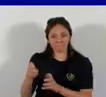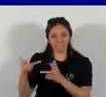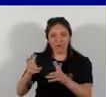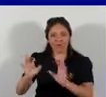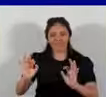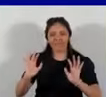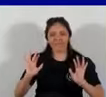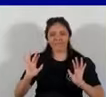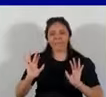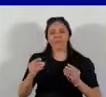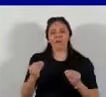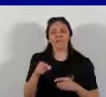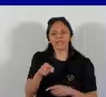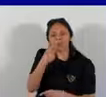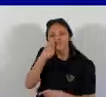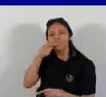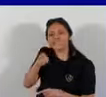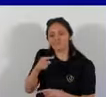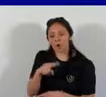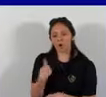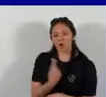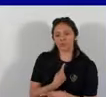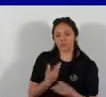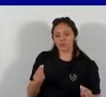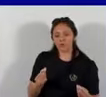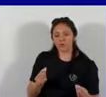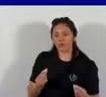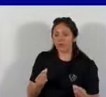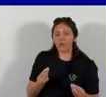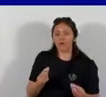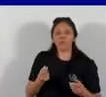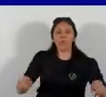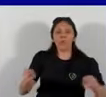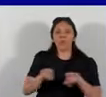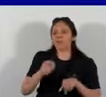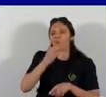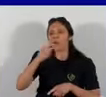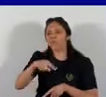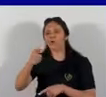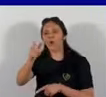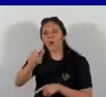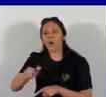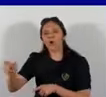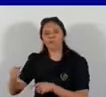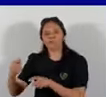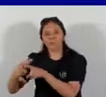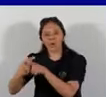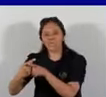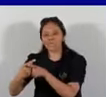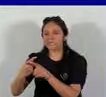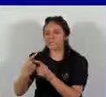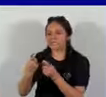Because we, instead of doing it As any politician would have done